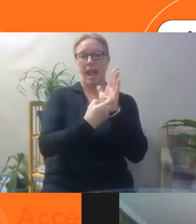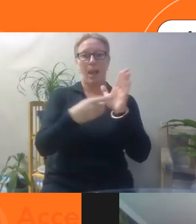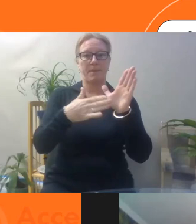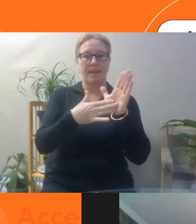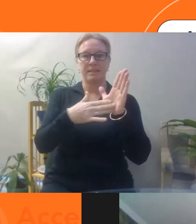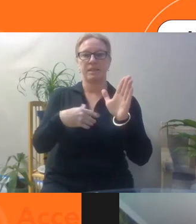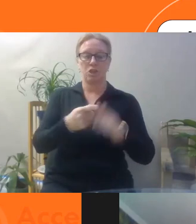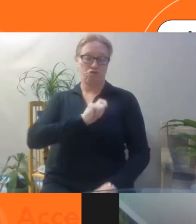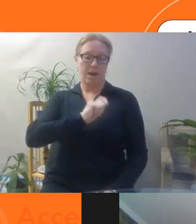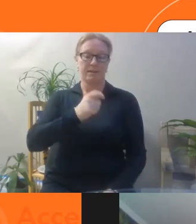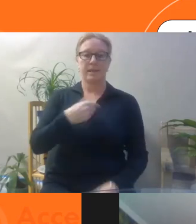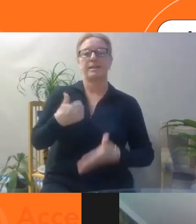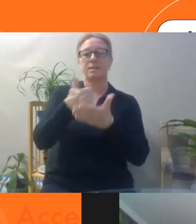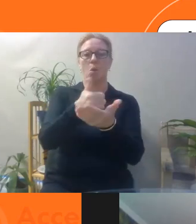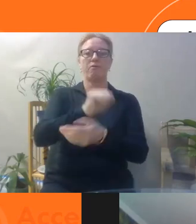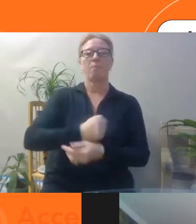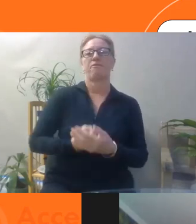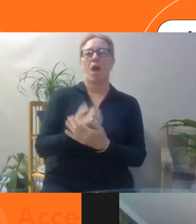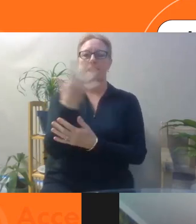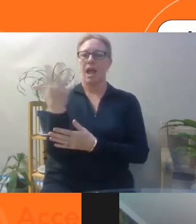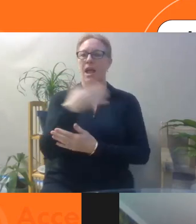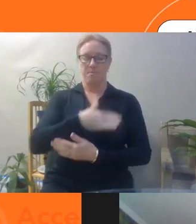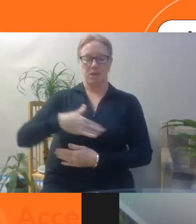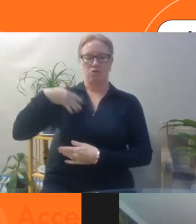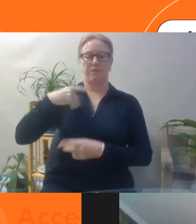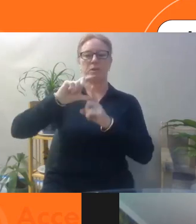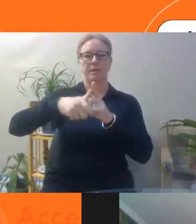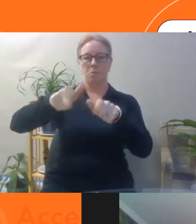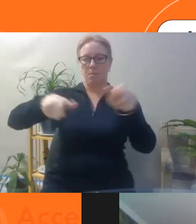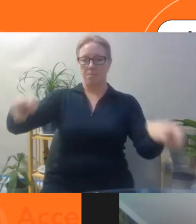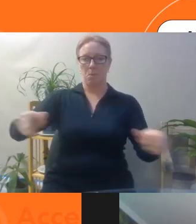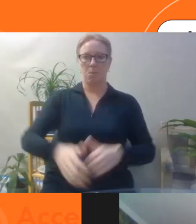and support from Whaikaha, Ministry For Disabled People. Today the